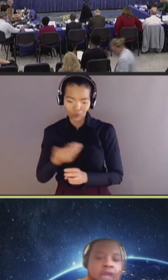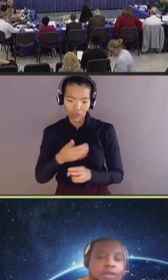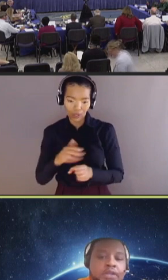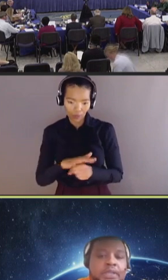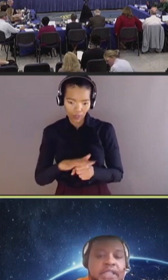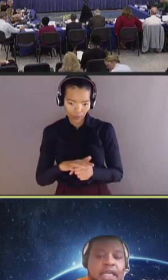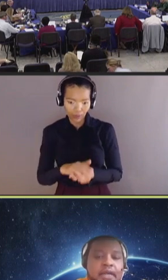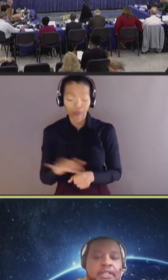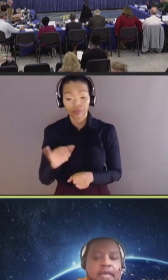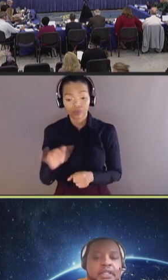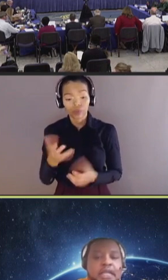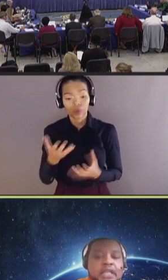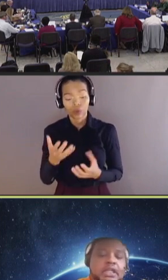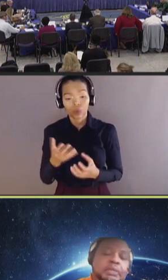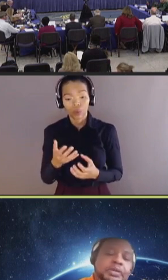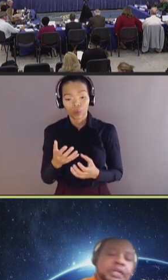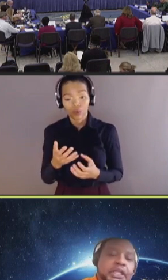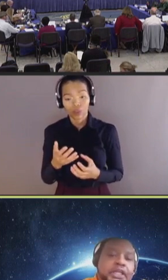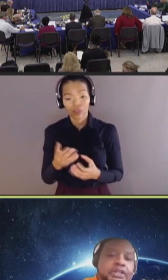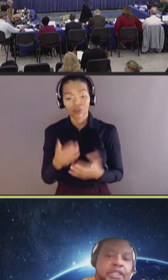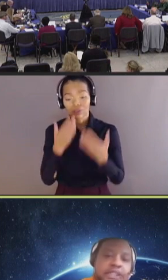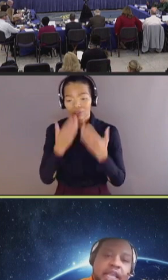And also, we want to take our time to thank the community leaders and the